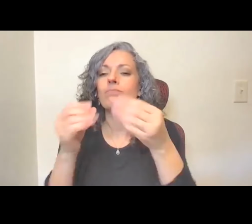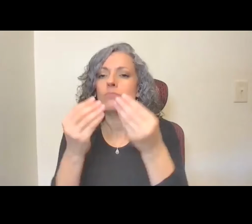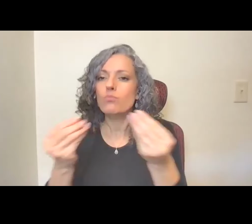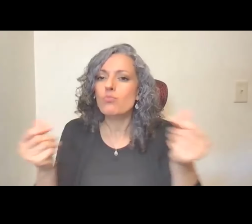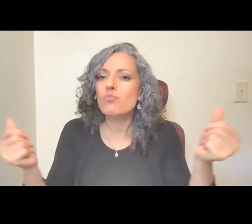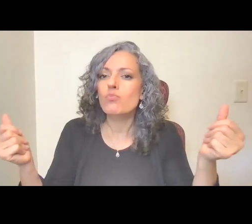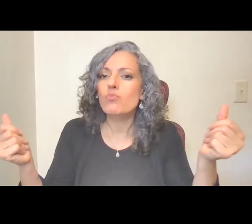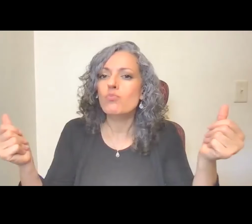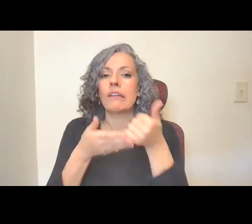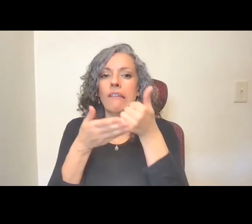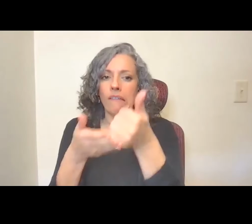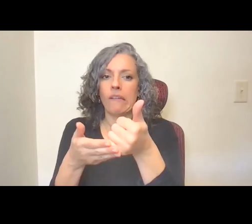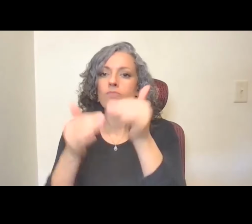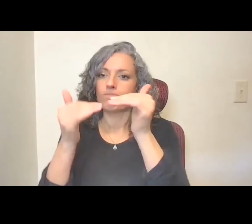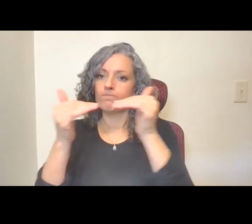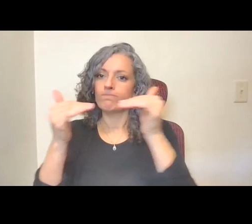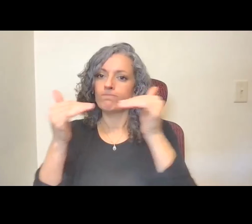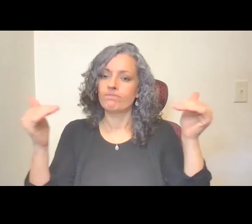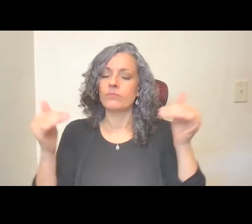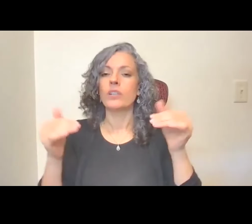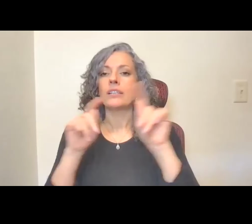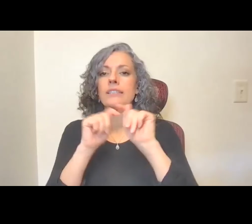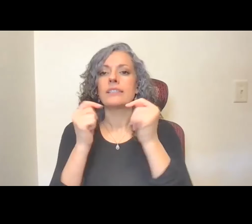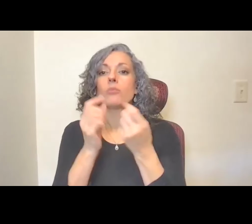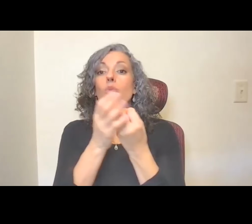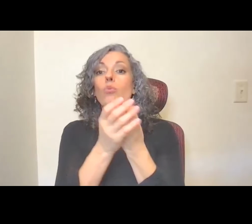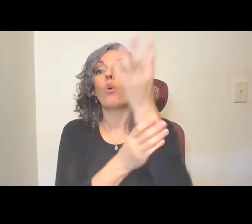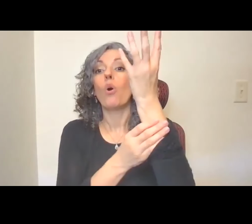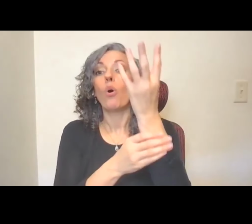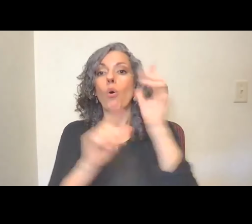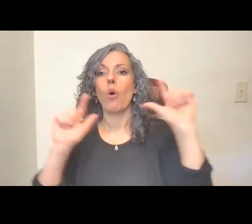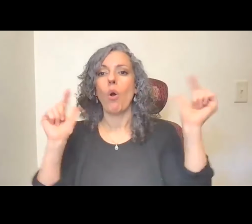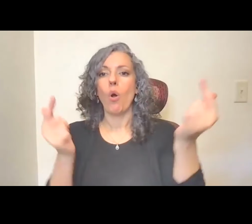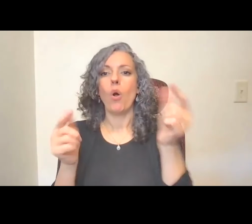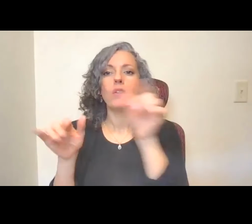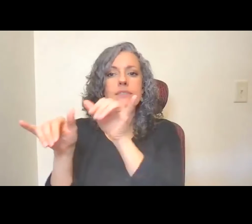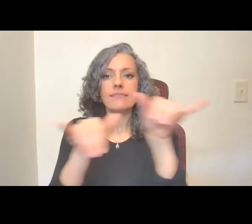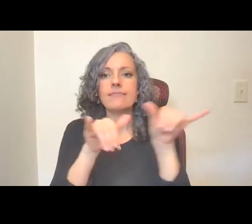but also when the team is growing to make sure that everyone is on the same page, and that a new